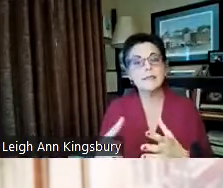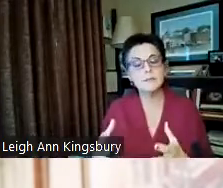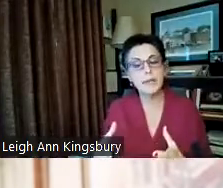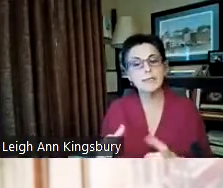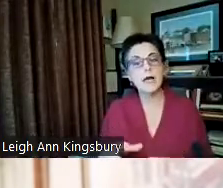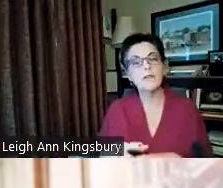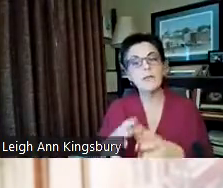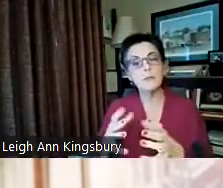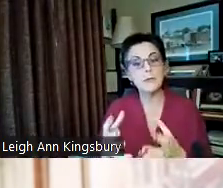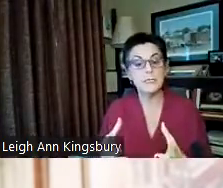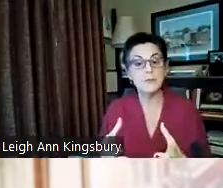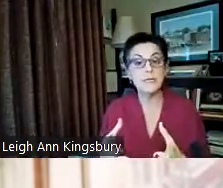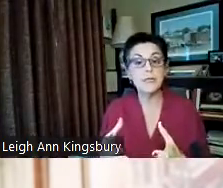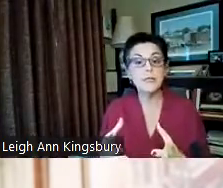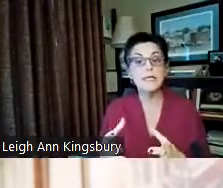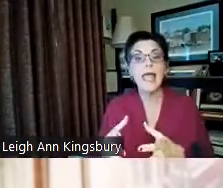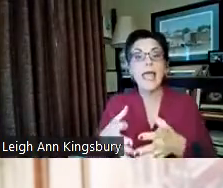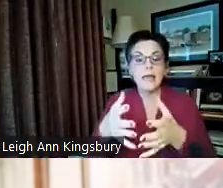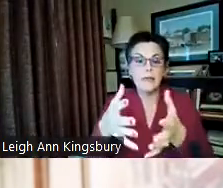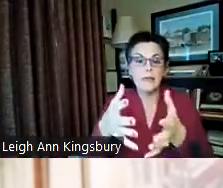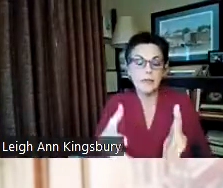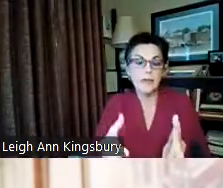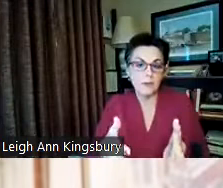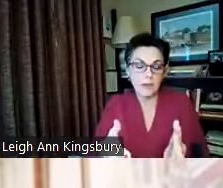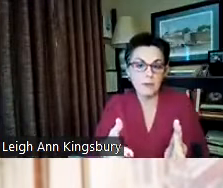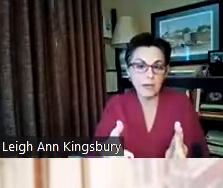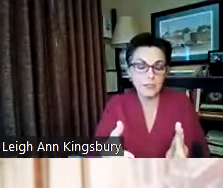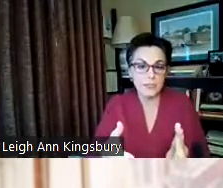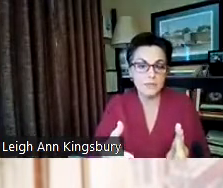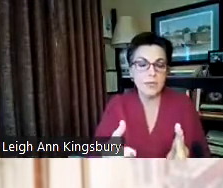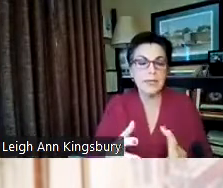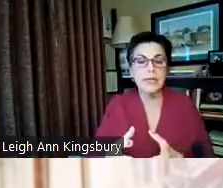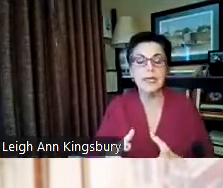the space of people with disabilities. And then layered with health care decision making